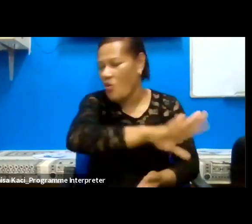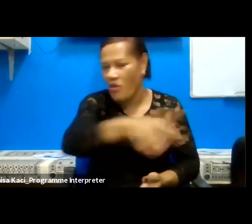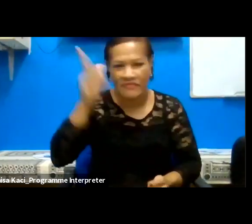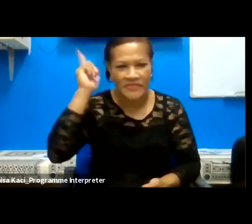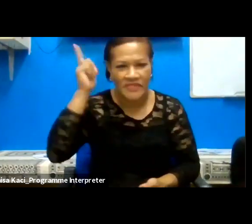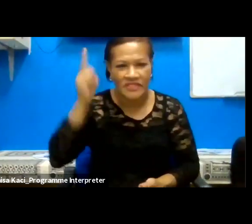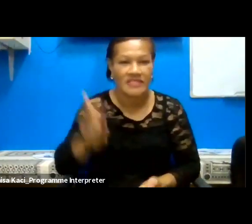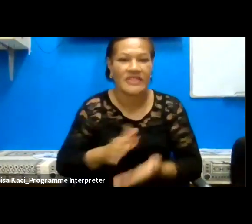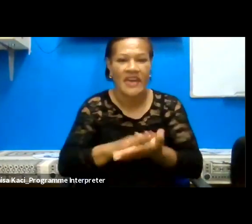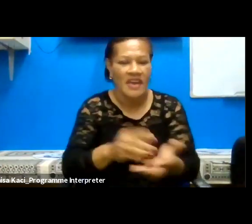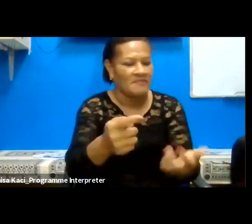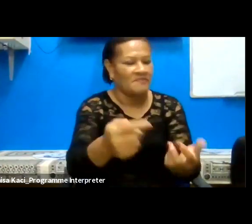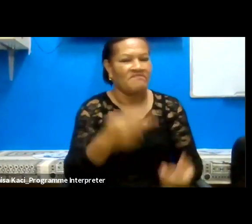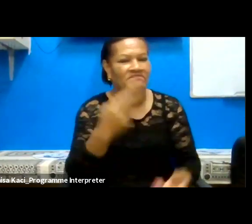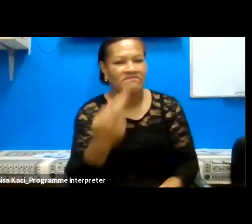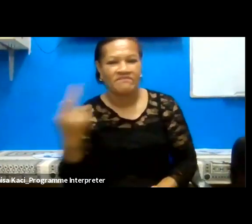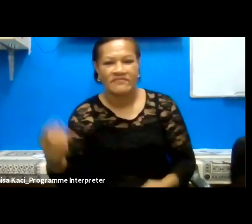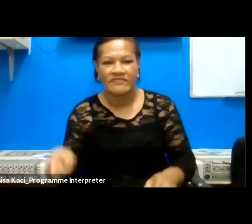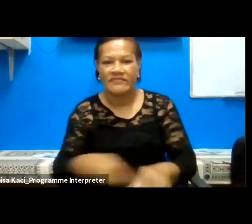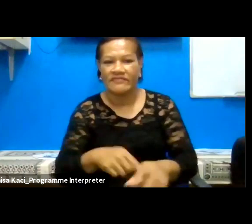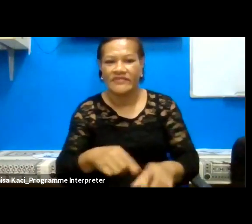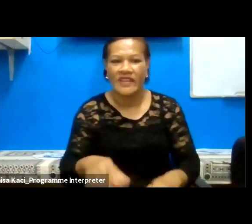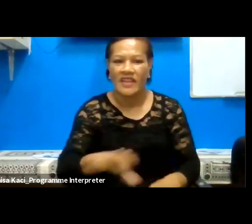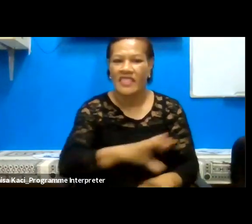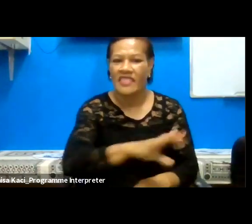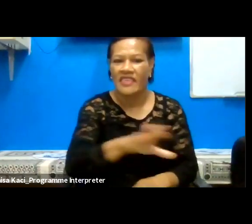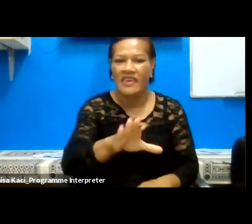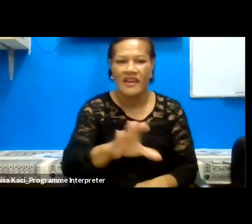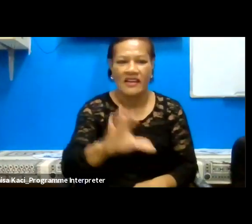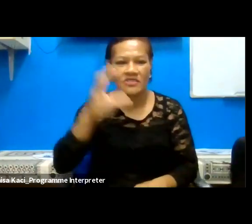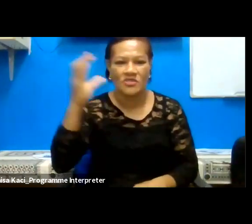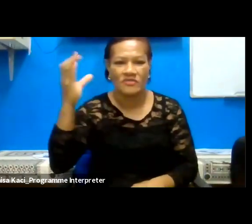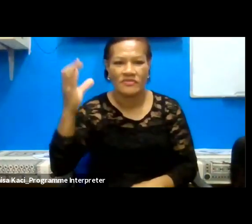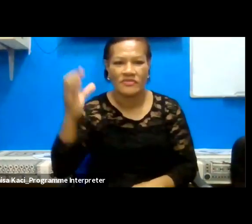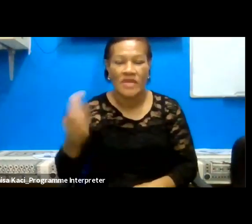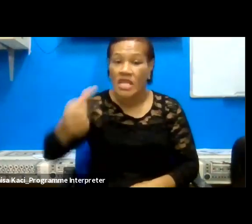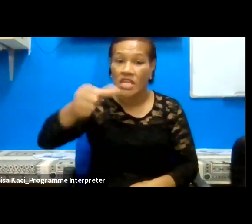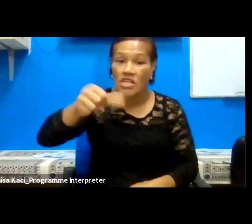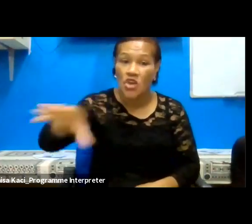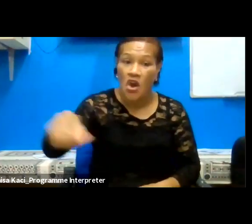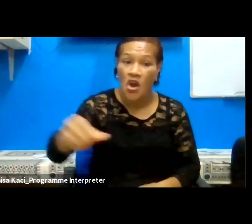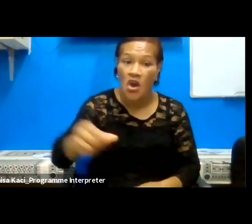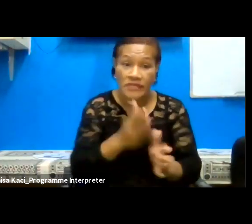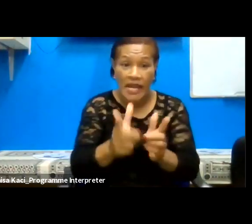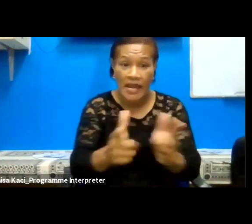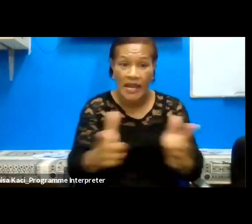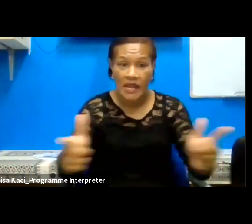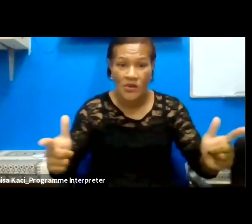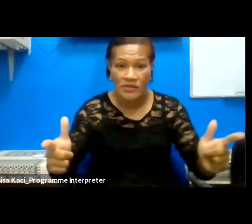watching through Facebook. Uh our students can also do more